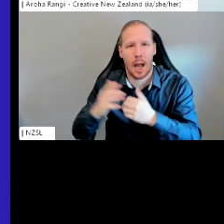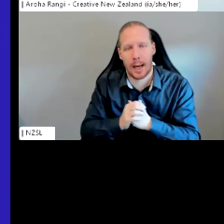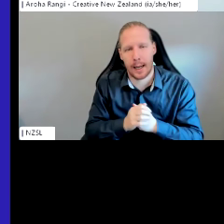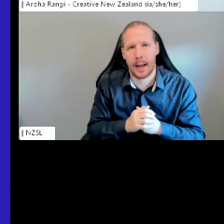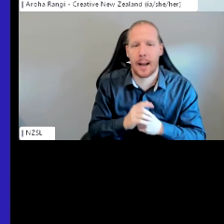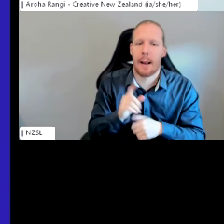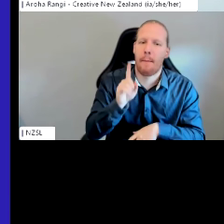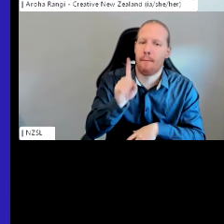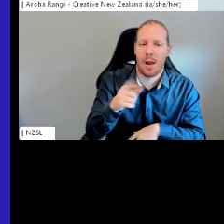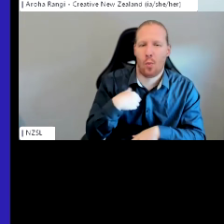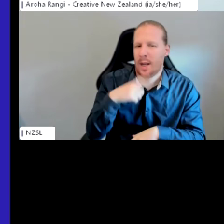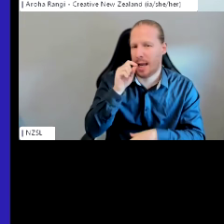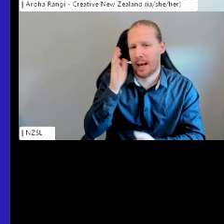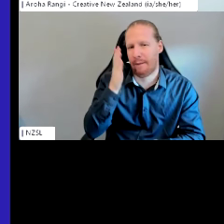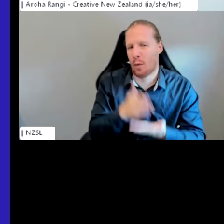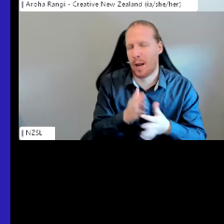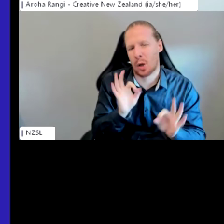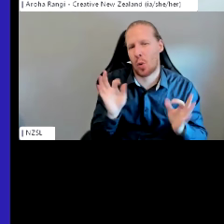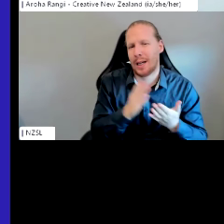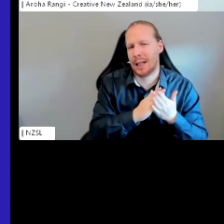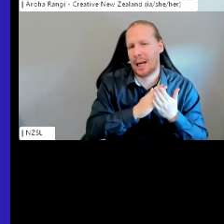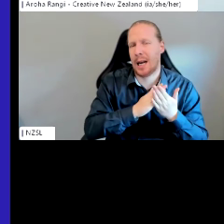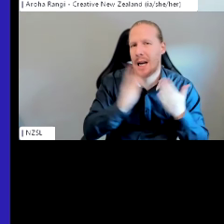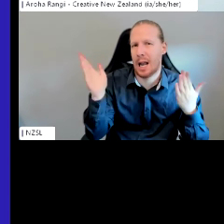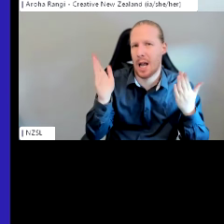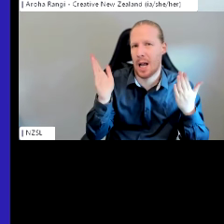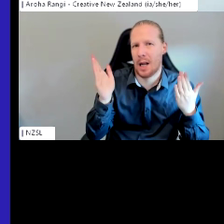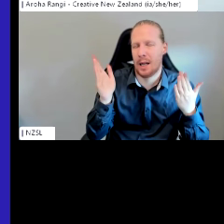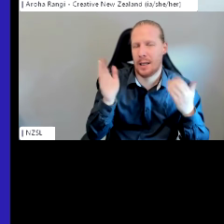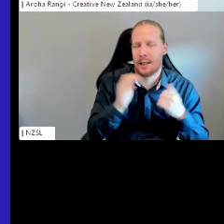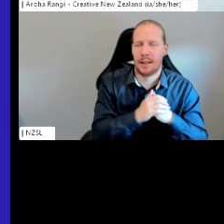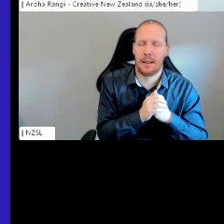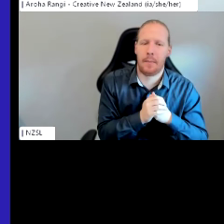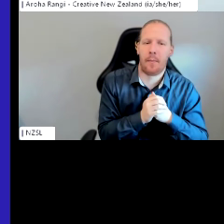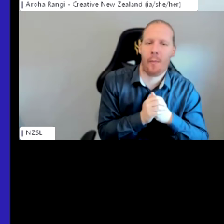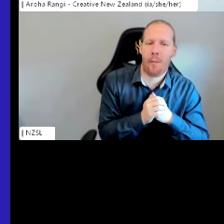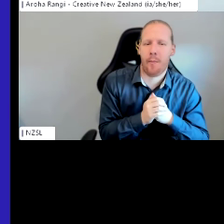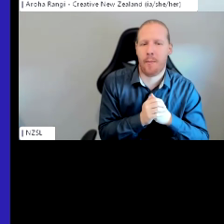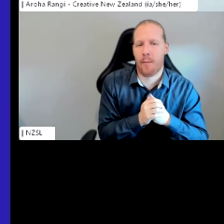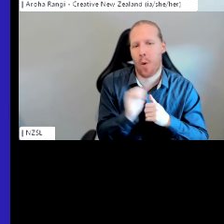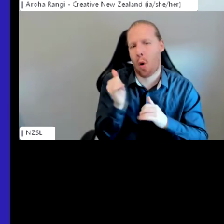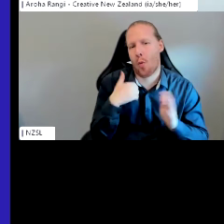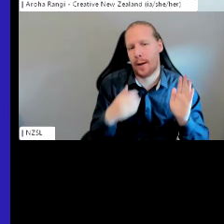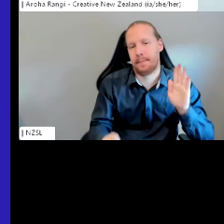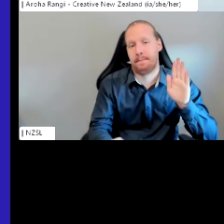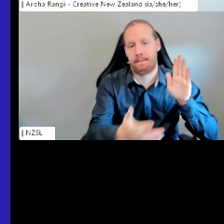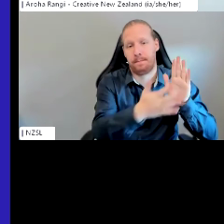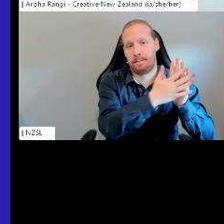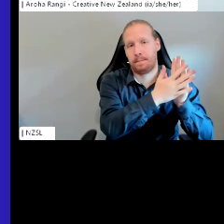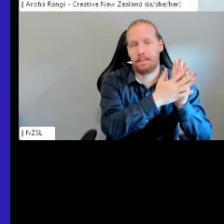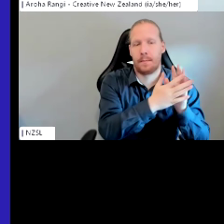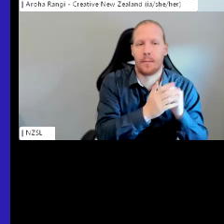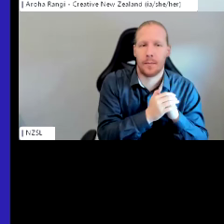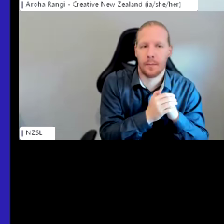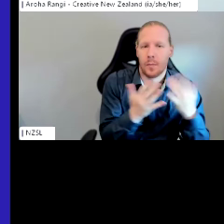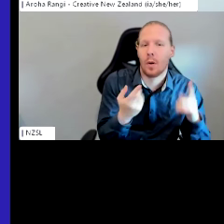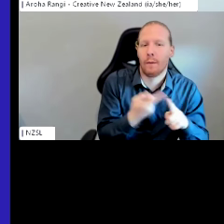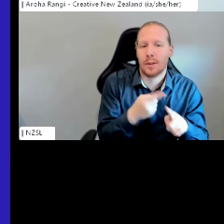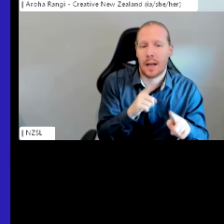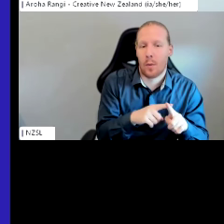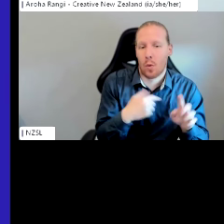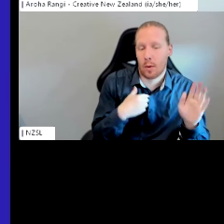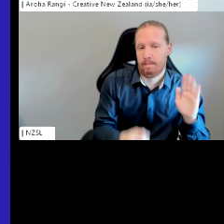confirm it or allow people to kind of um you know talk to us or or for example do we have a video on